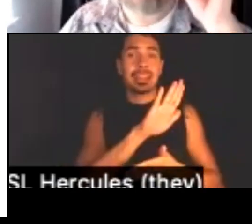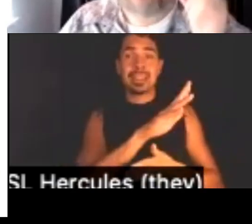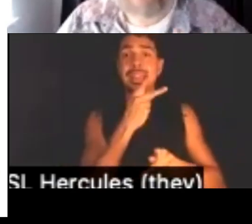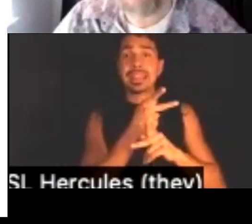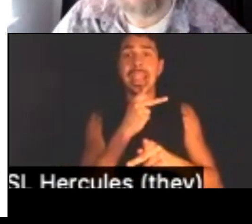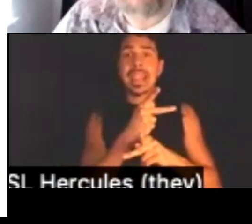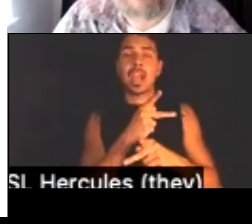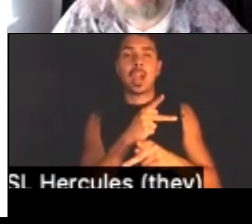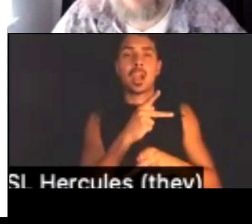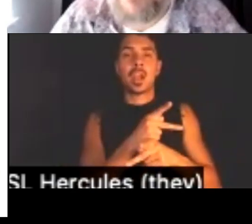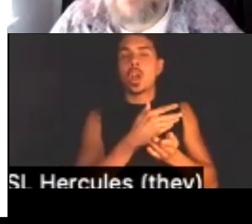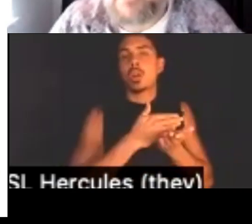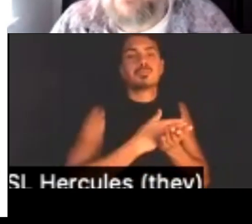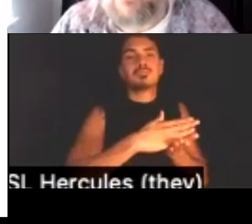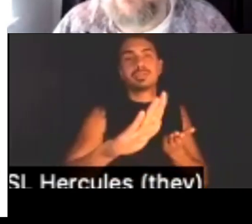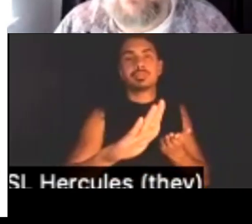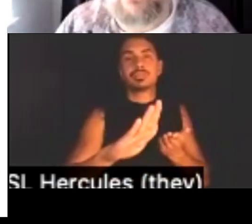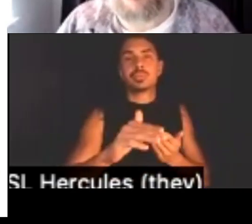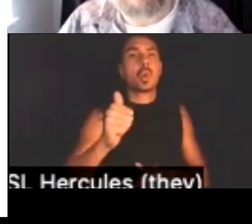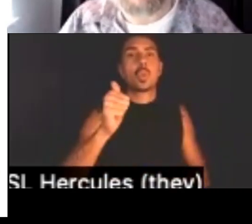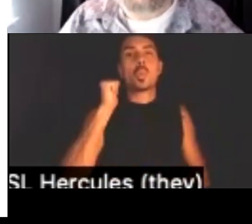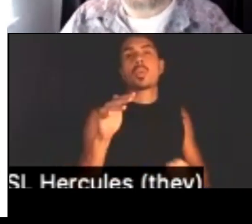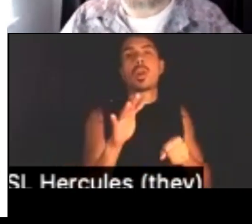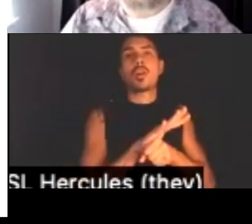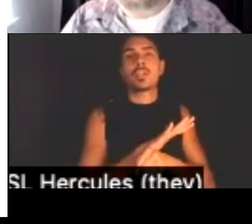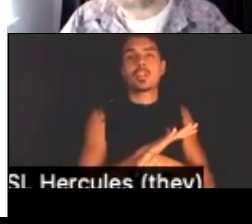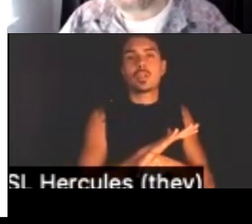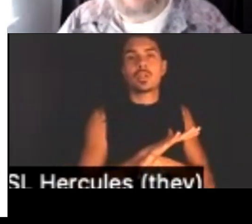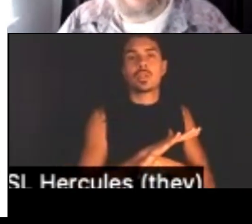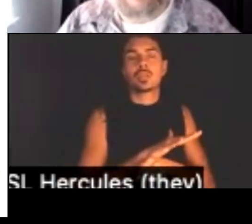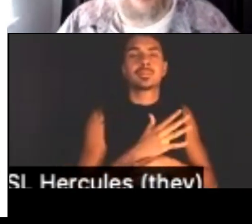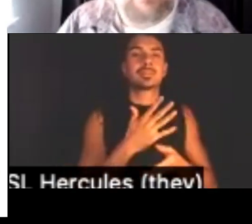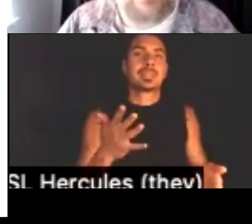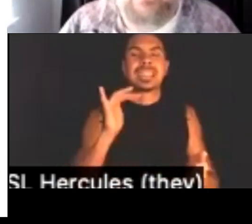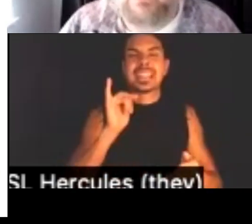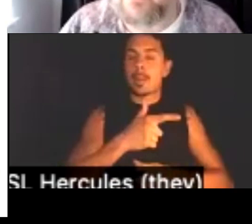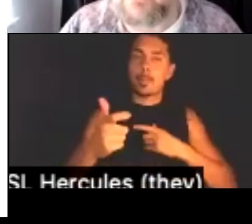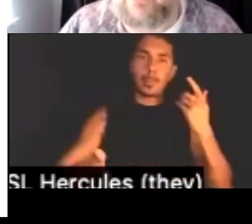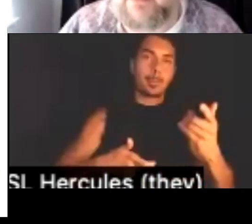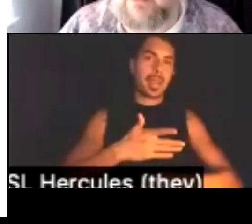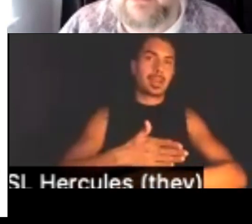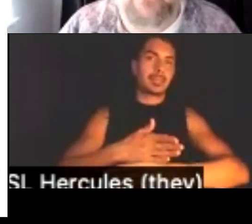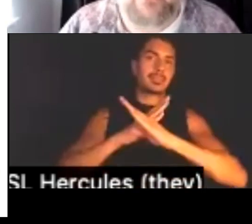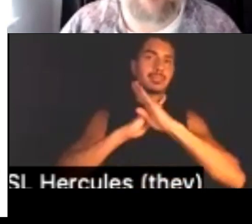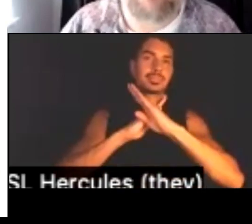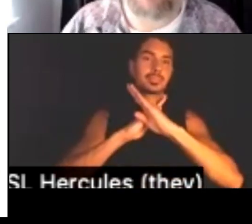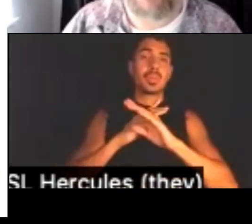and then that makes it be unaccessible for those clients. It can also pose a safety risk for clients.